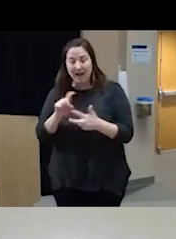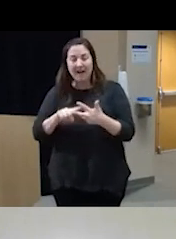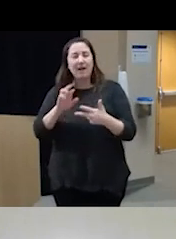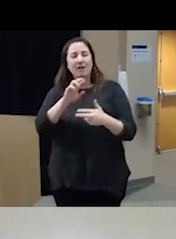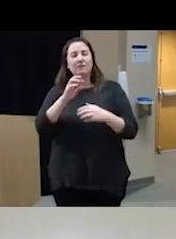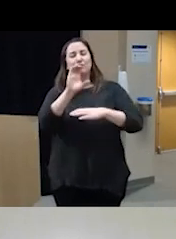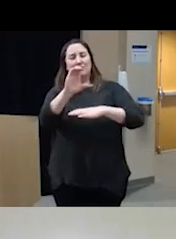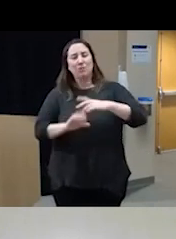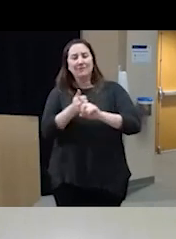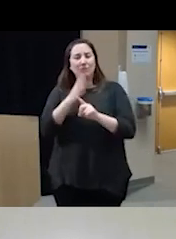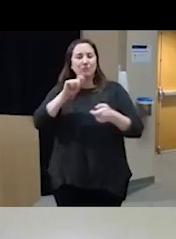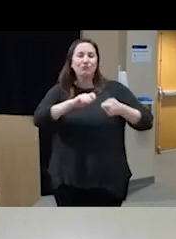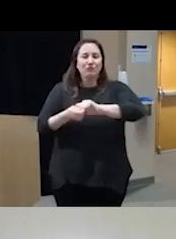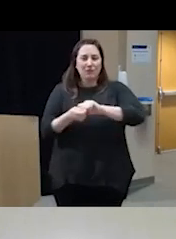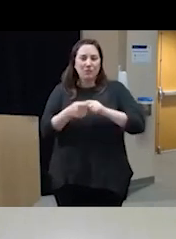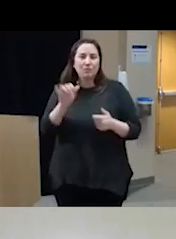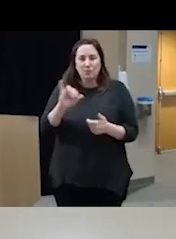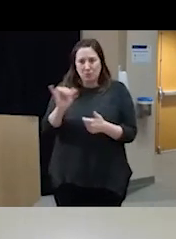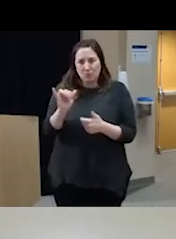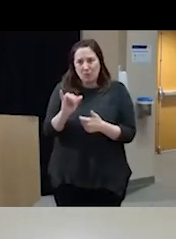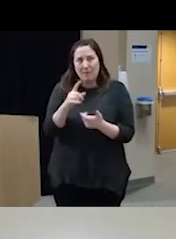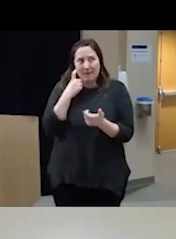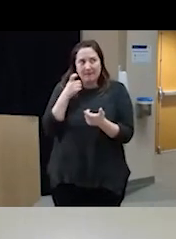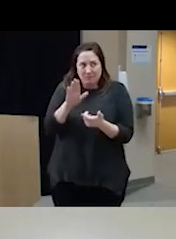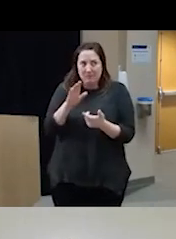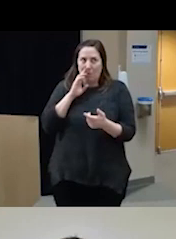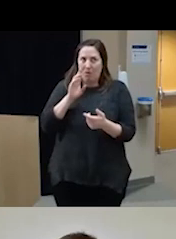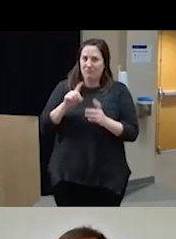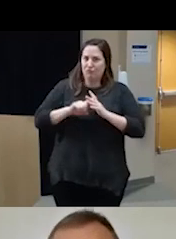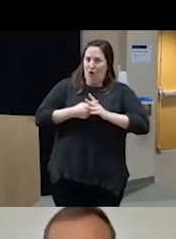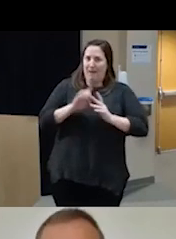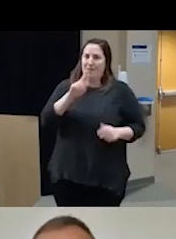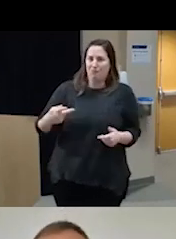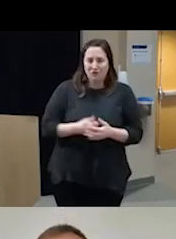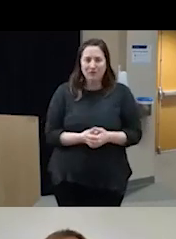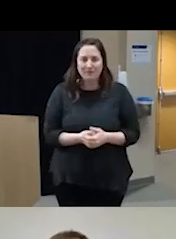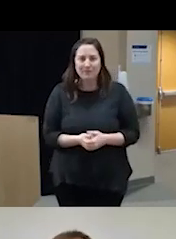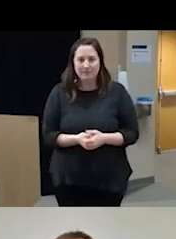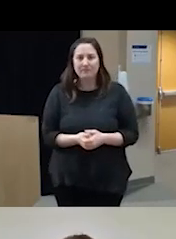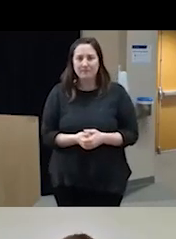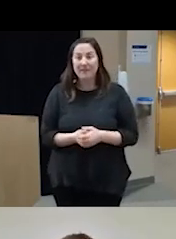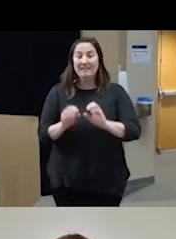lower HDL cholesterol as well as systolic blood pressure or lanzapine was clearly the worst offender.